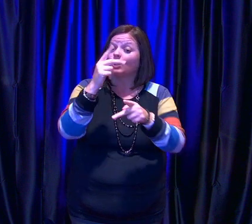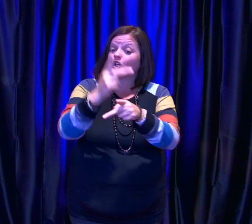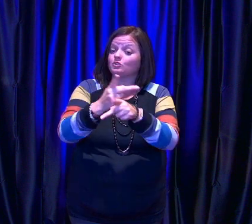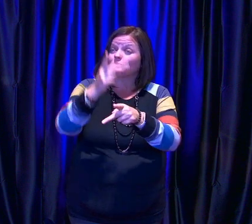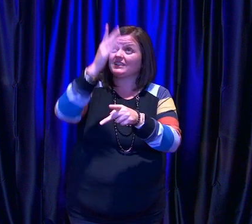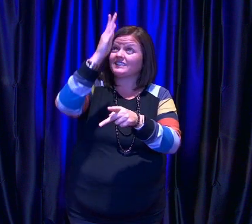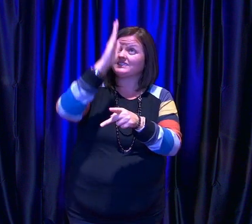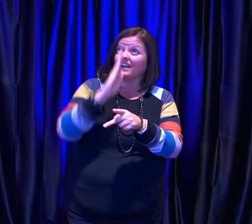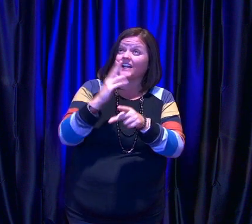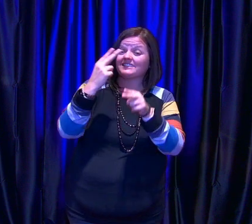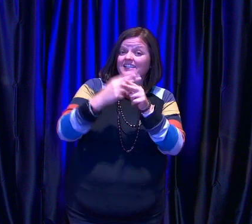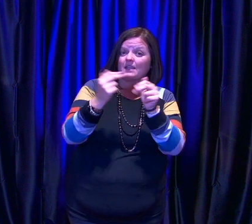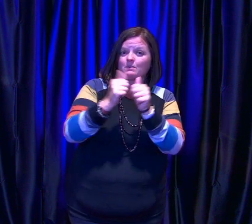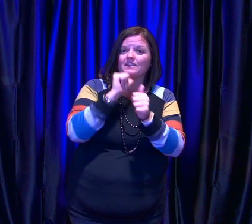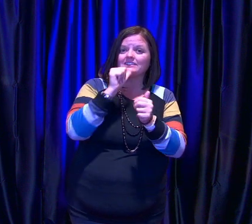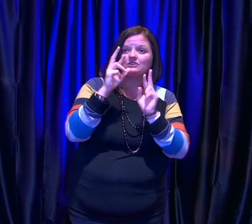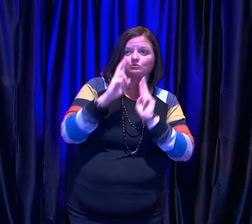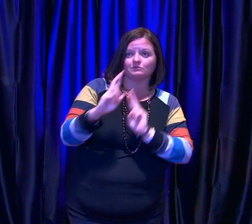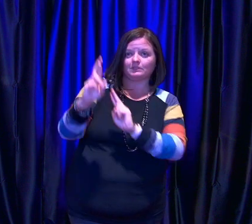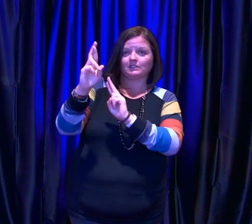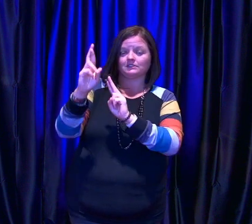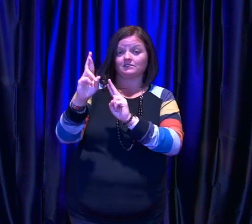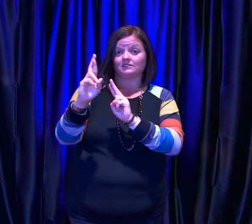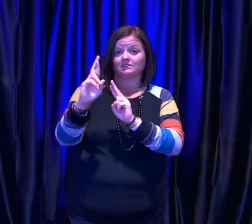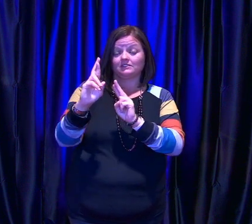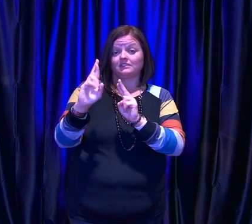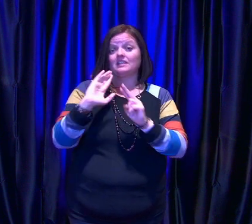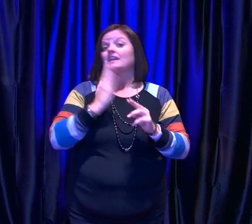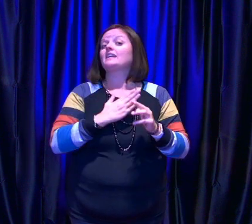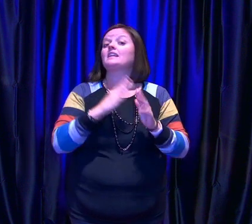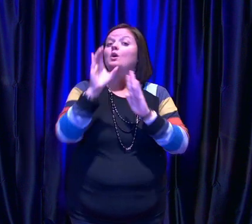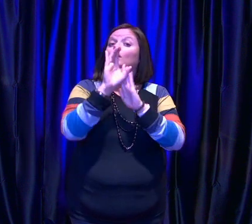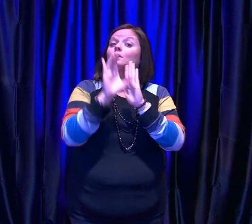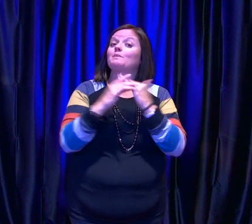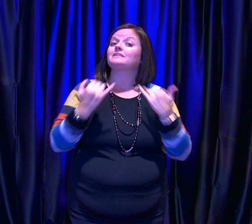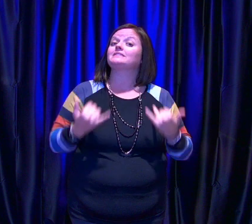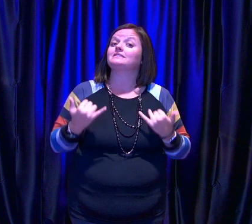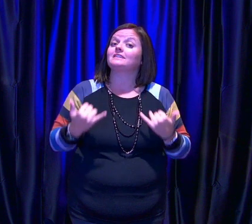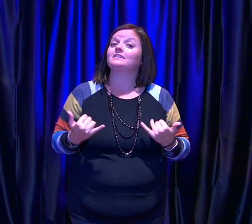with disrespect and our commandment for today